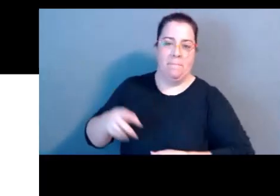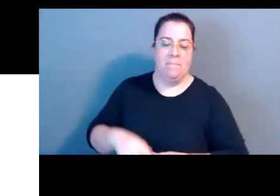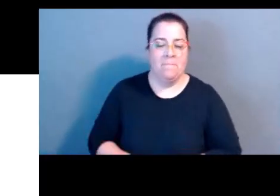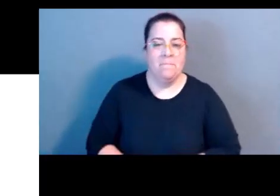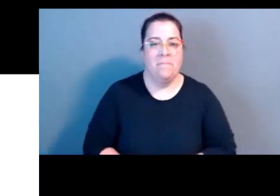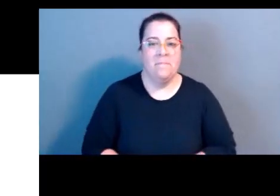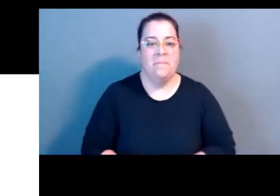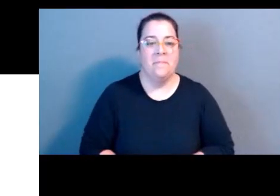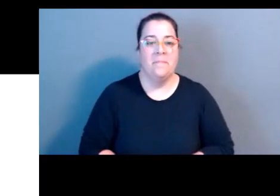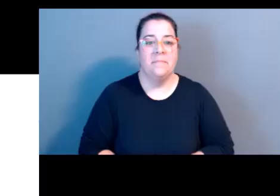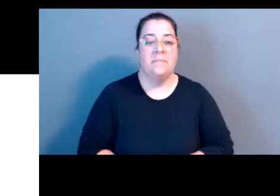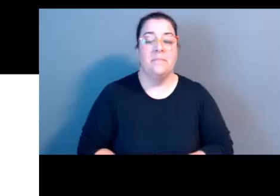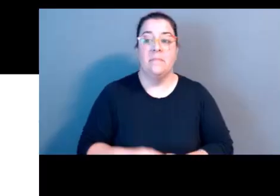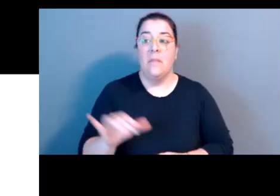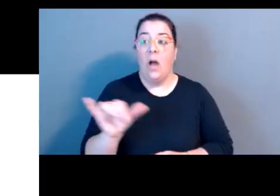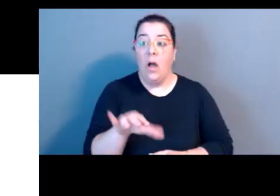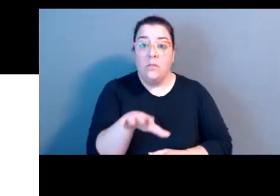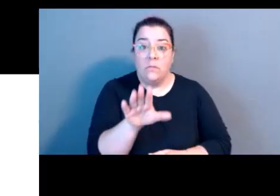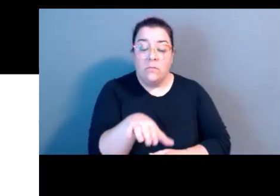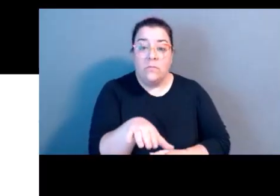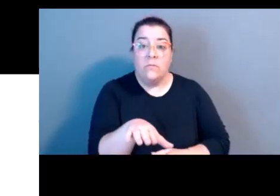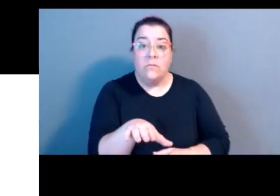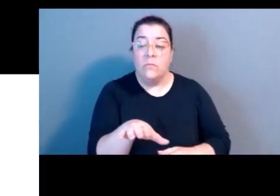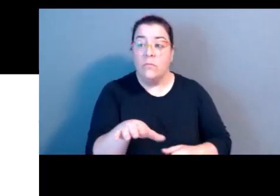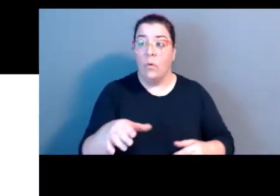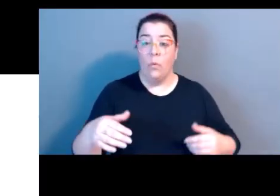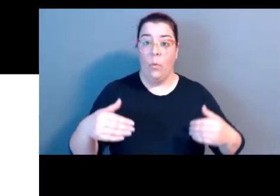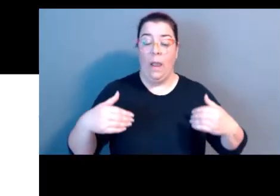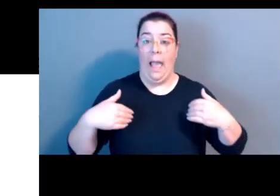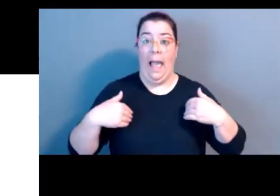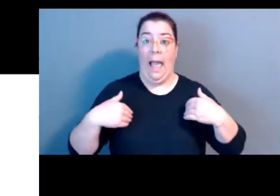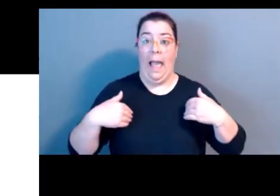I'll also remind everyone we have the Deadlines and Notification of Results